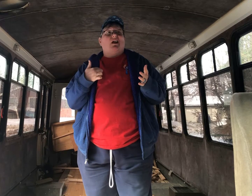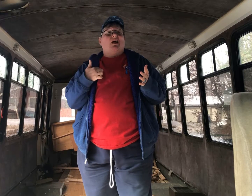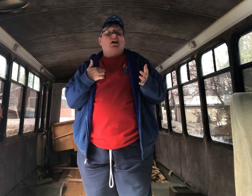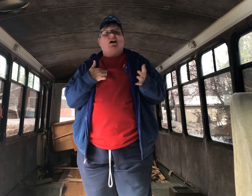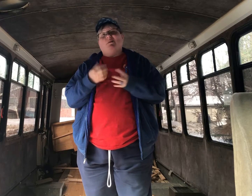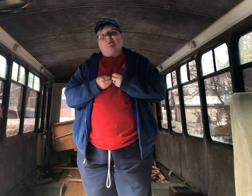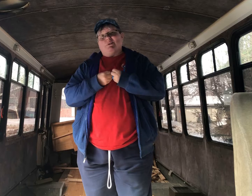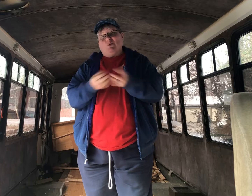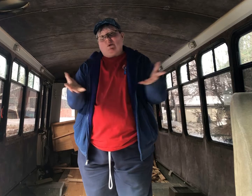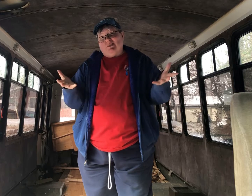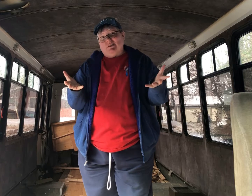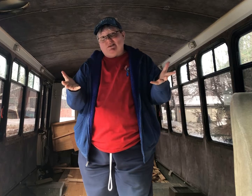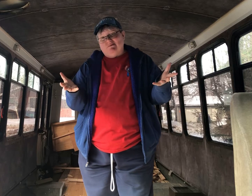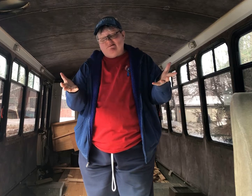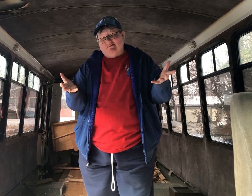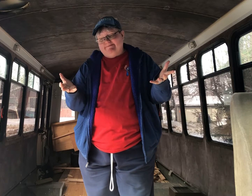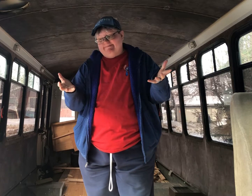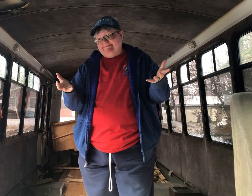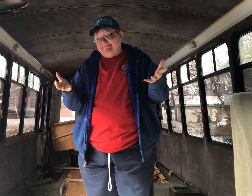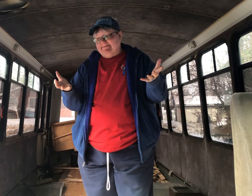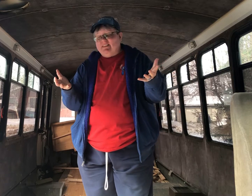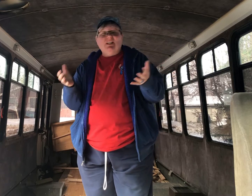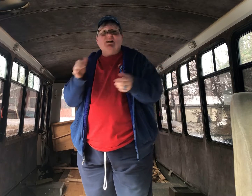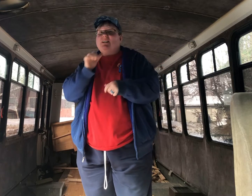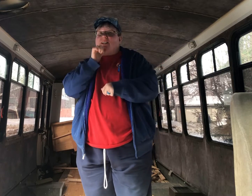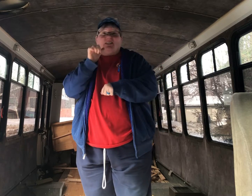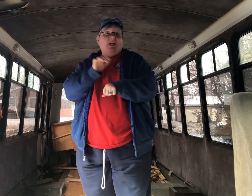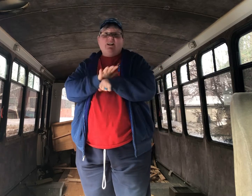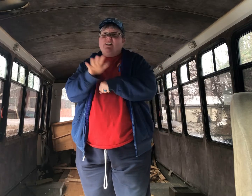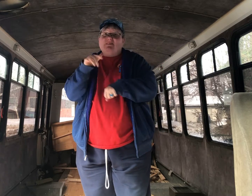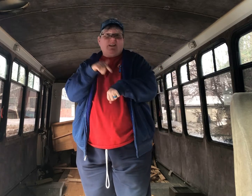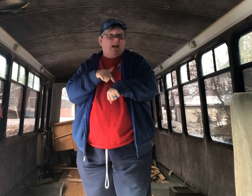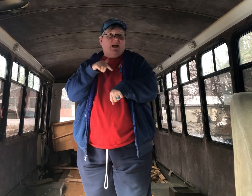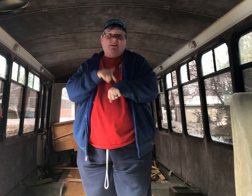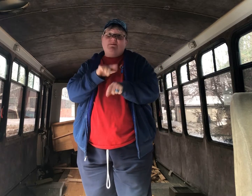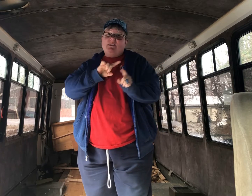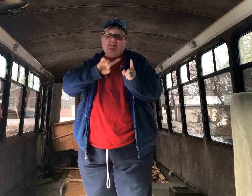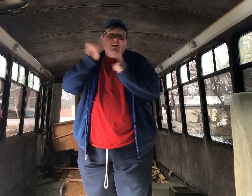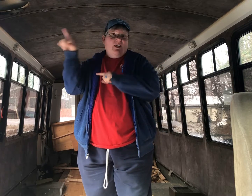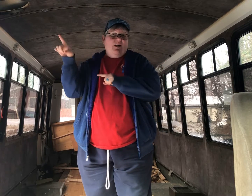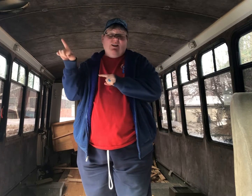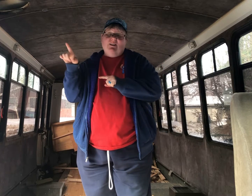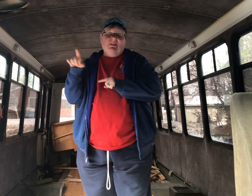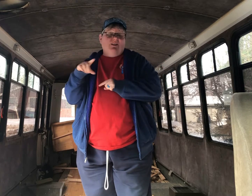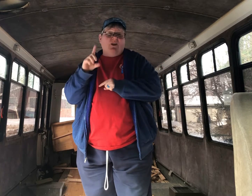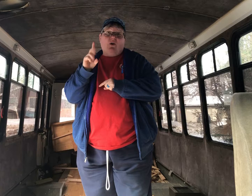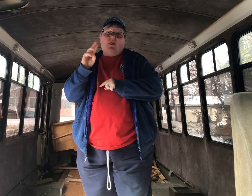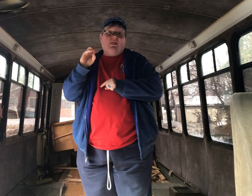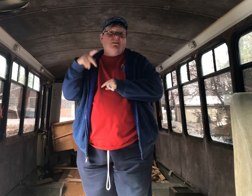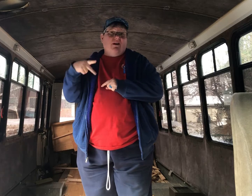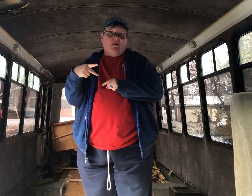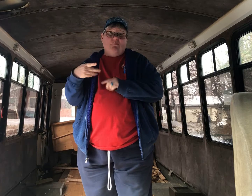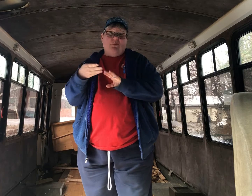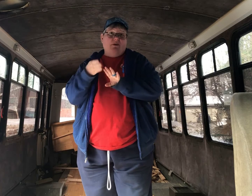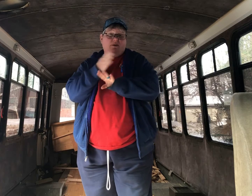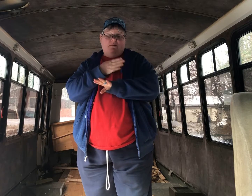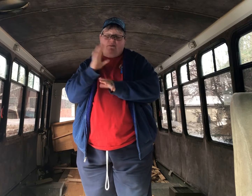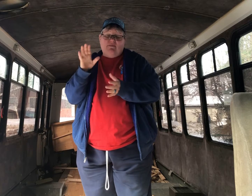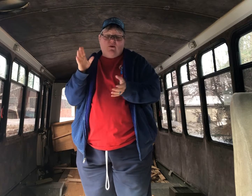I'm exhausted. I did not have enough time to go back to the dump before they closed.